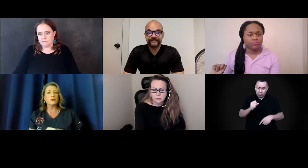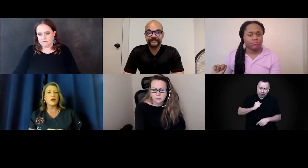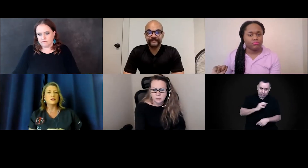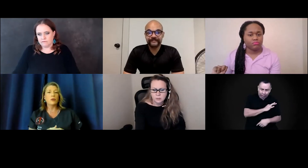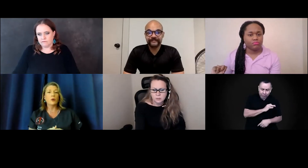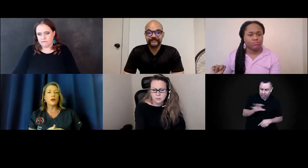as employees.